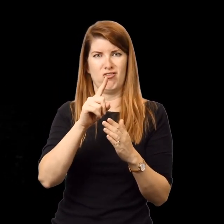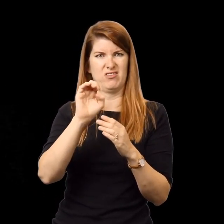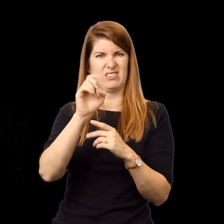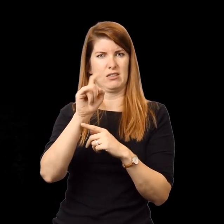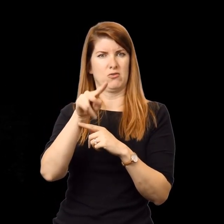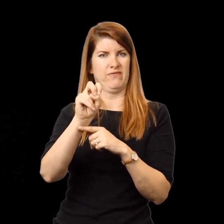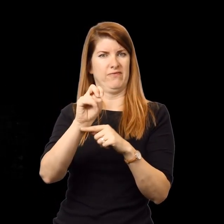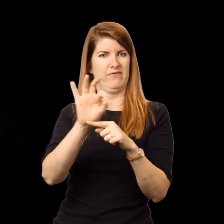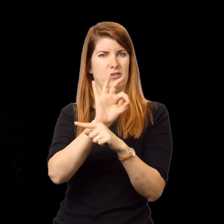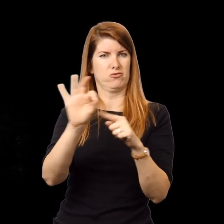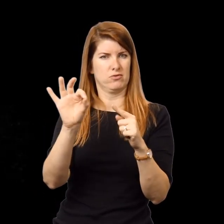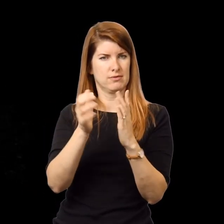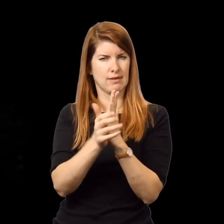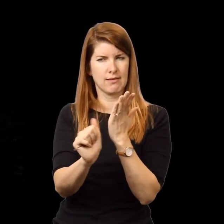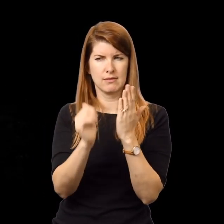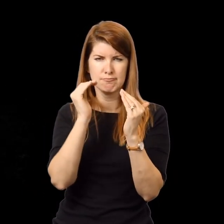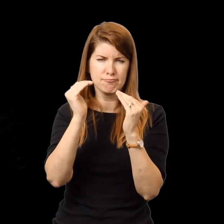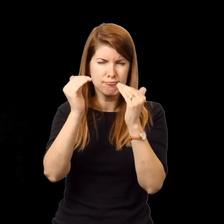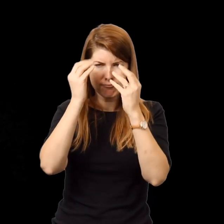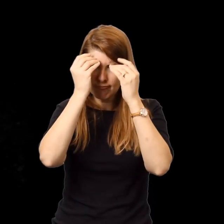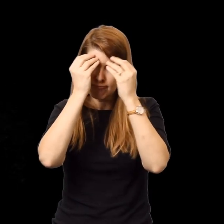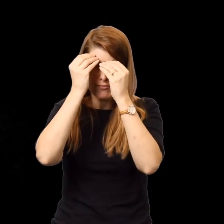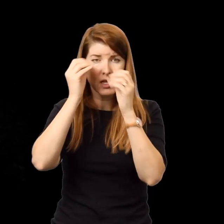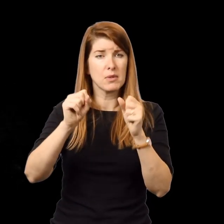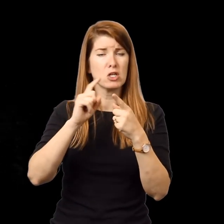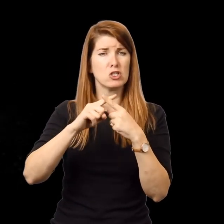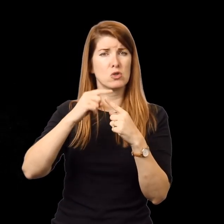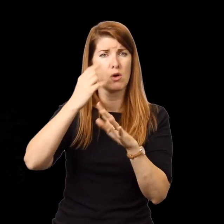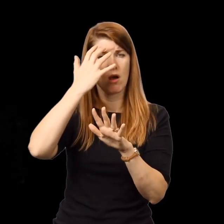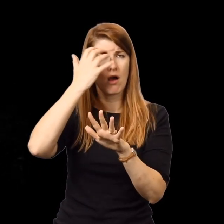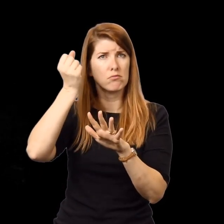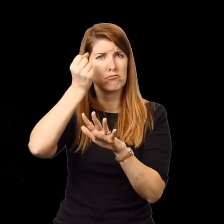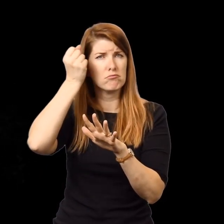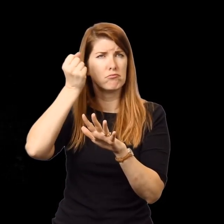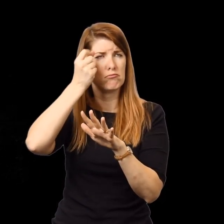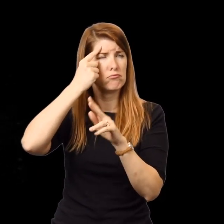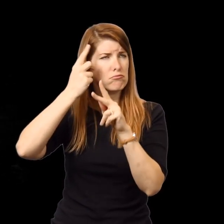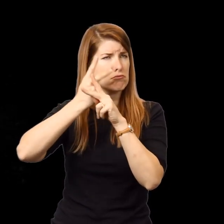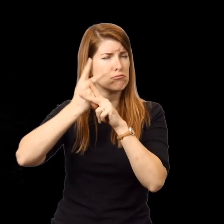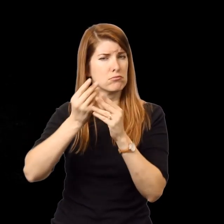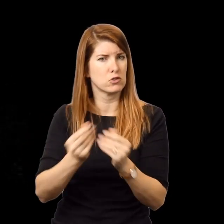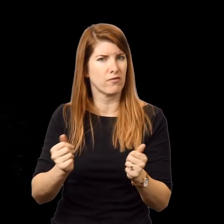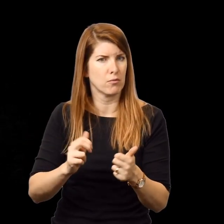Working memory is critical, the ability to hold information in my mind to solve a problem.